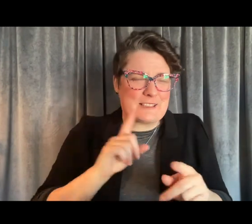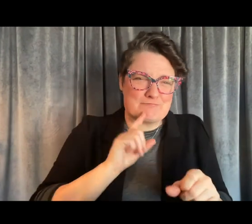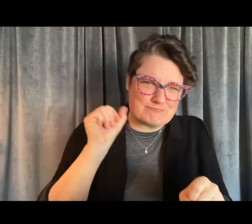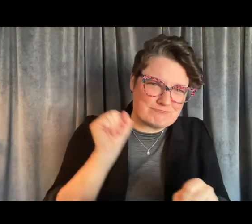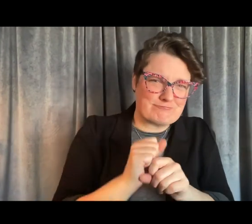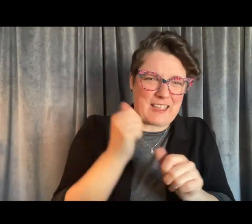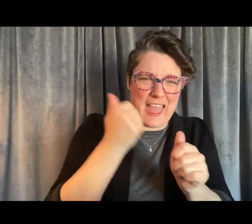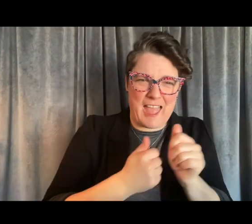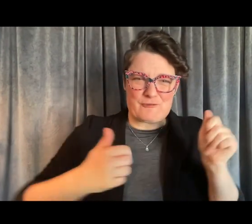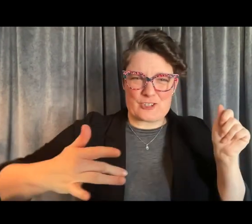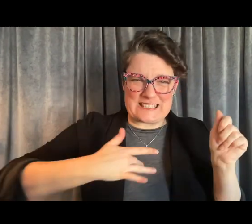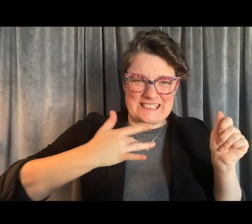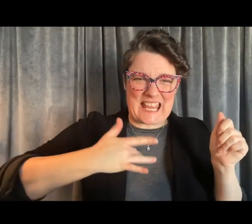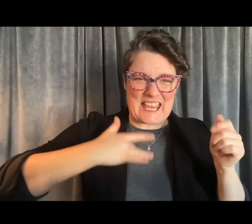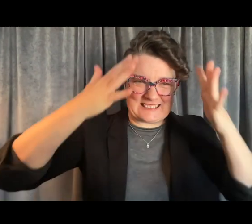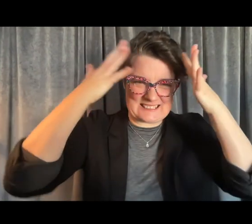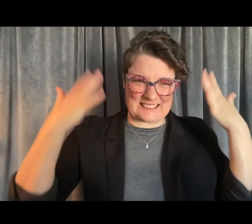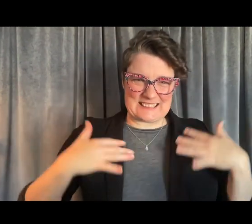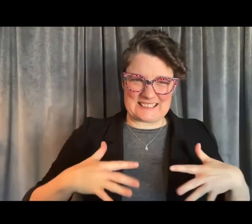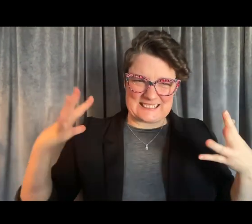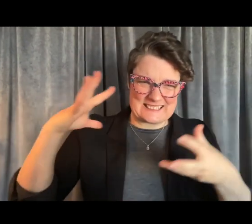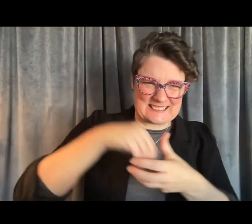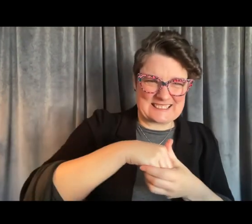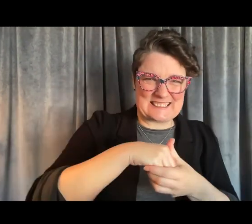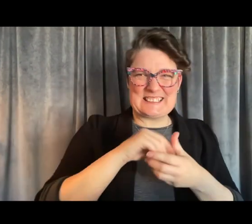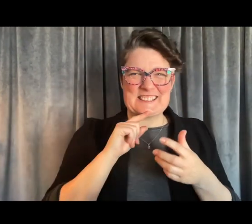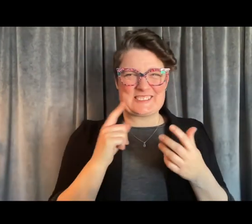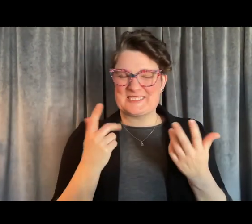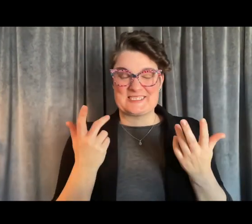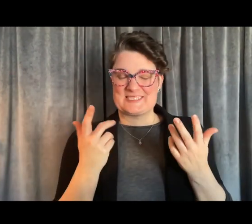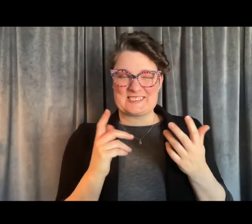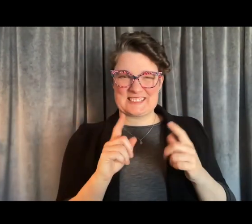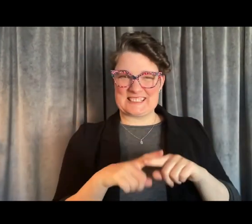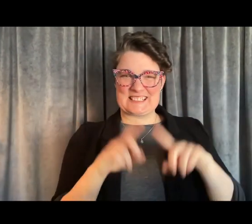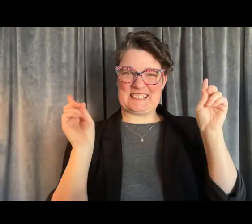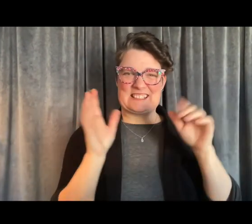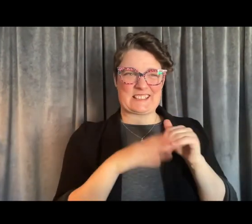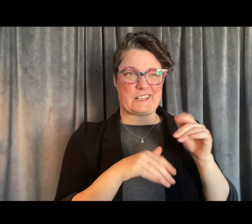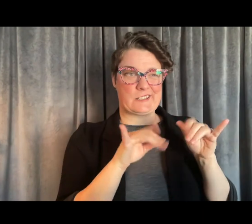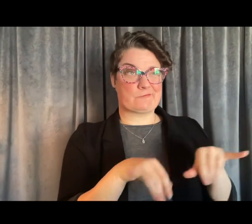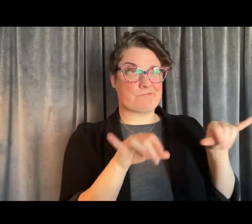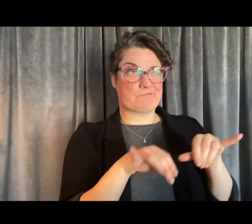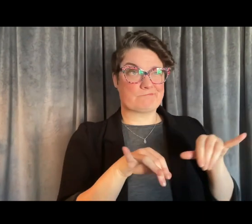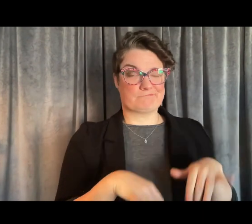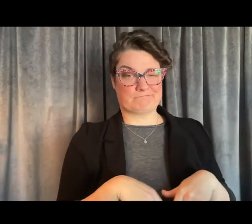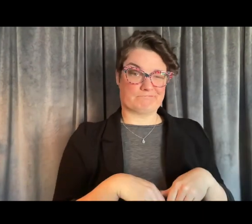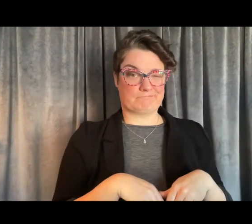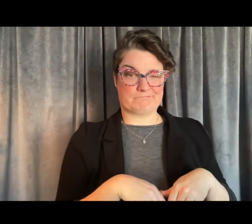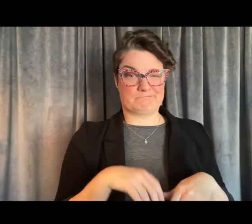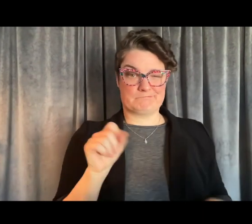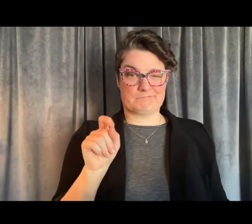sensory amazing experience that is just so outside of stuffiness, you know?